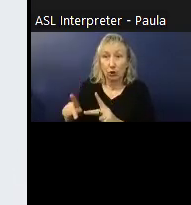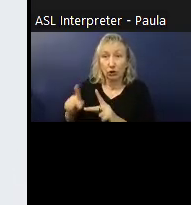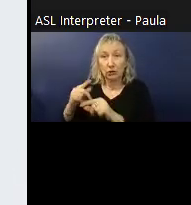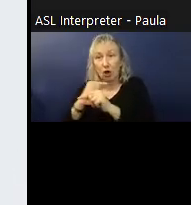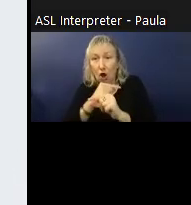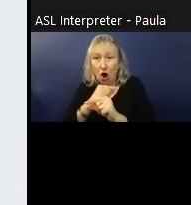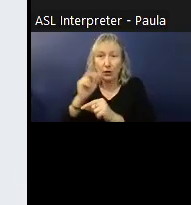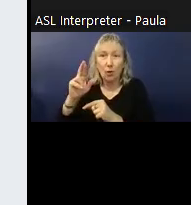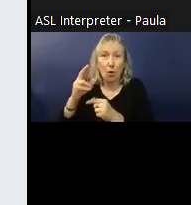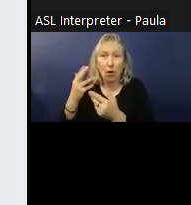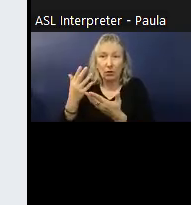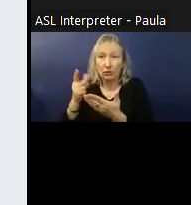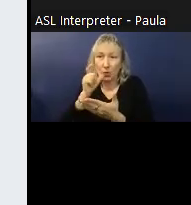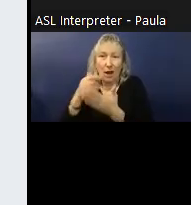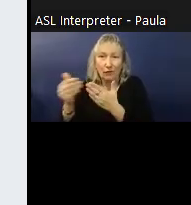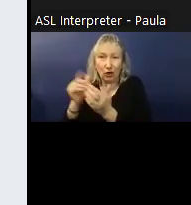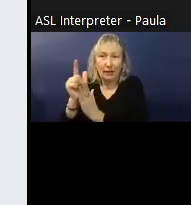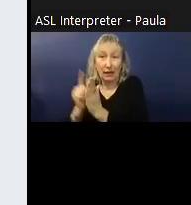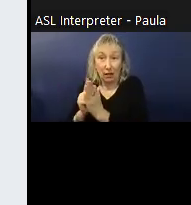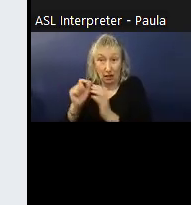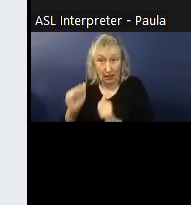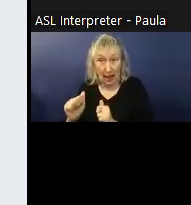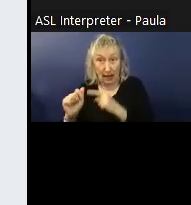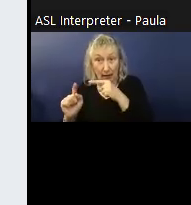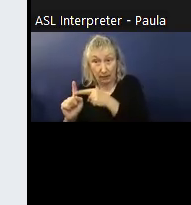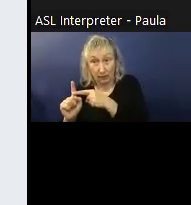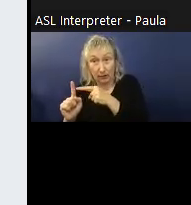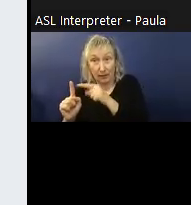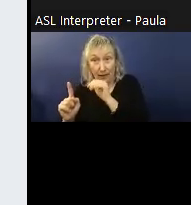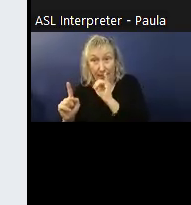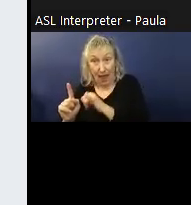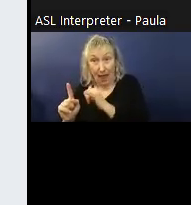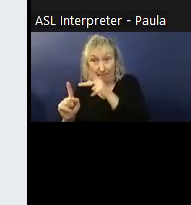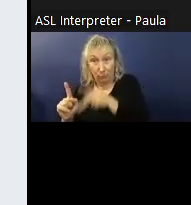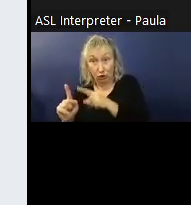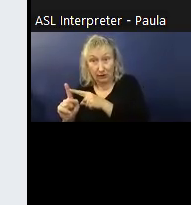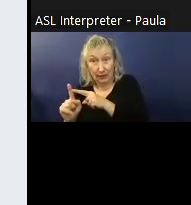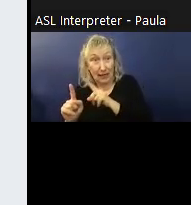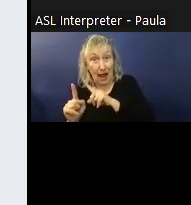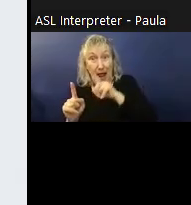Or I guess just knowing if there is an investigation we do will deal with a lot